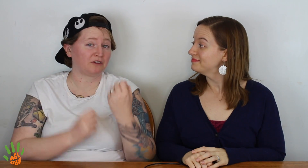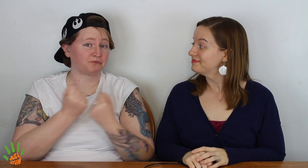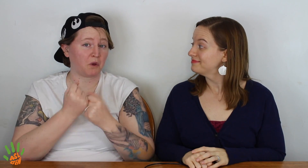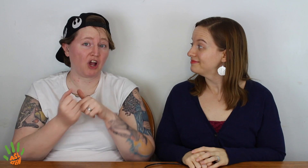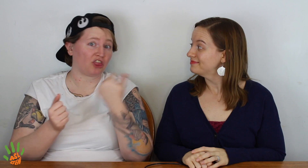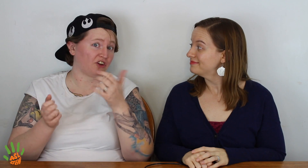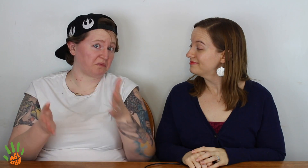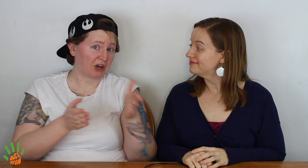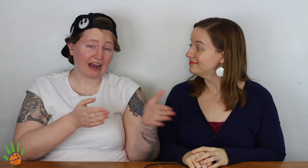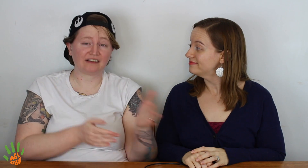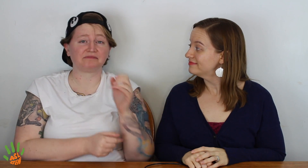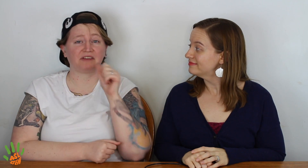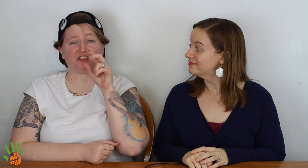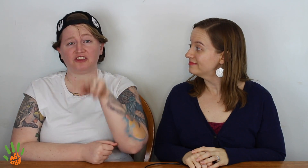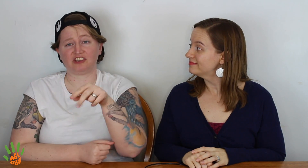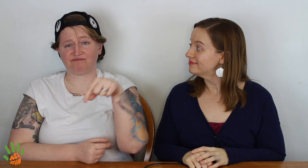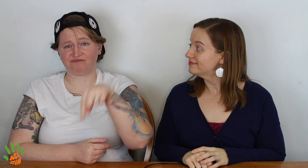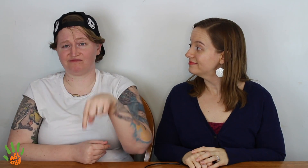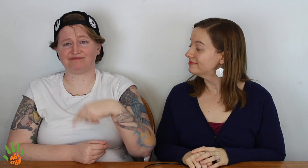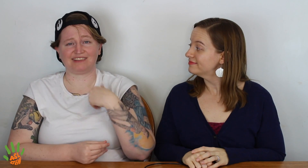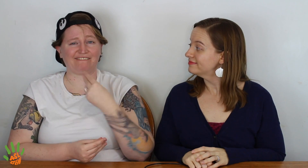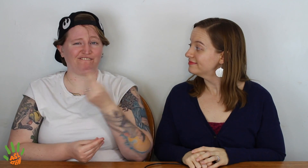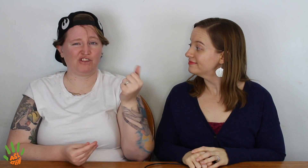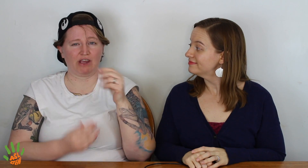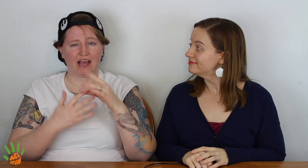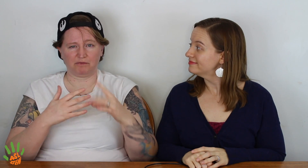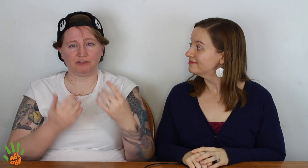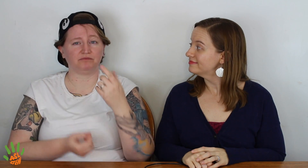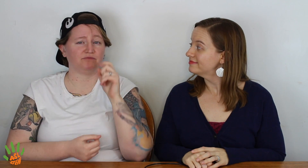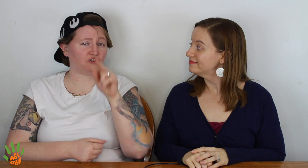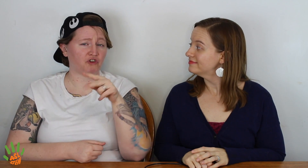If you want to provide support in another way, you can look down below and we'll have a few options.